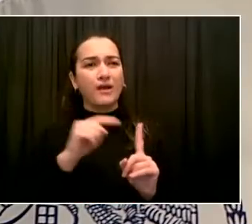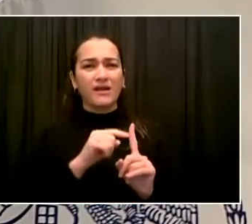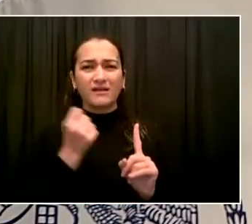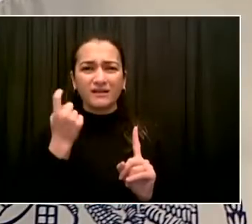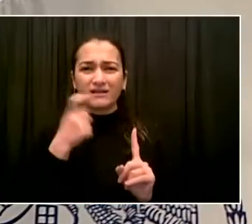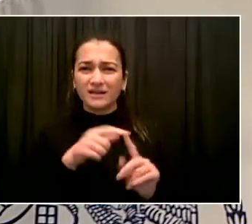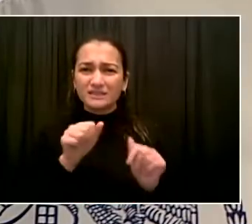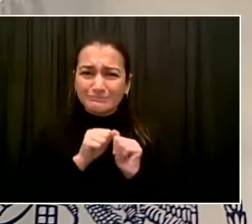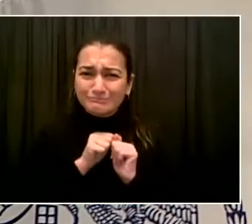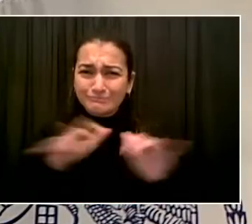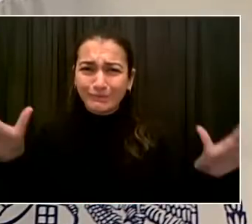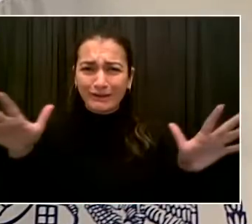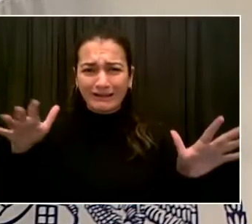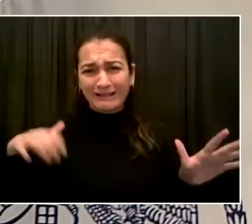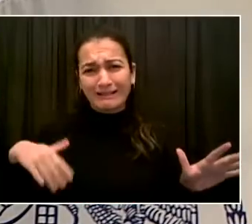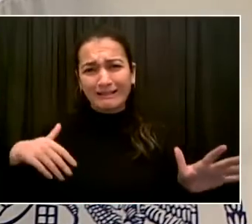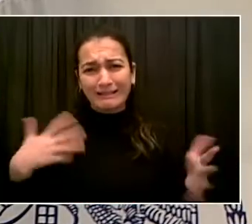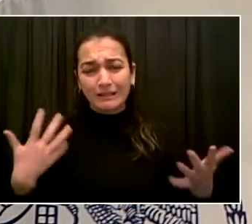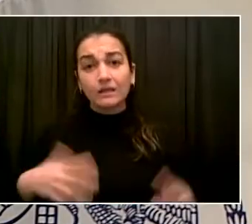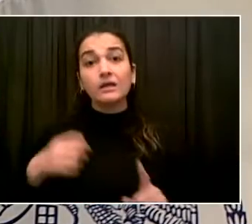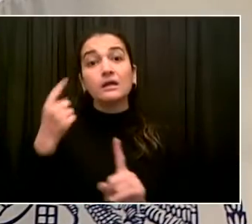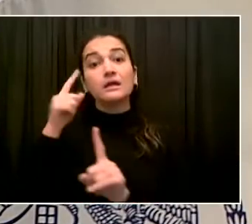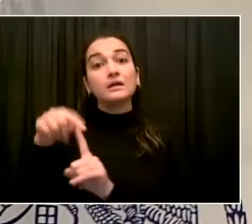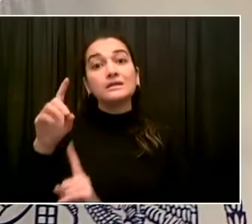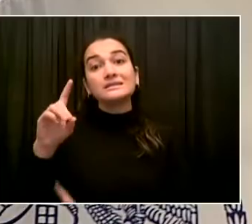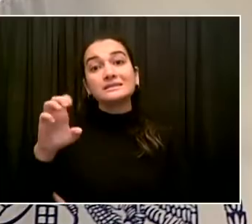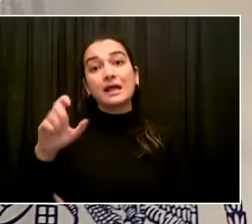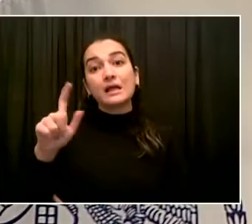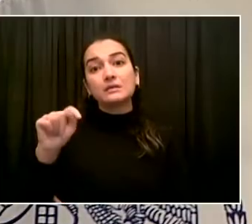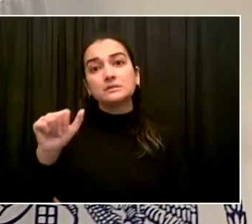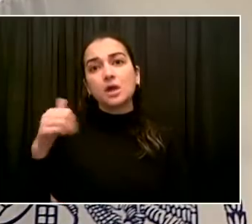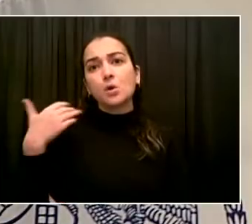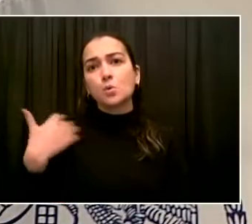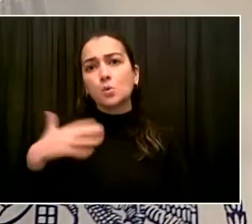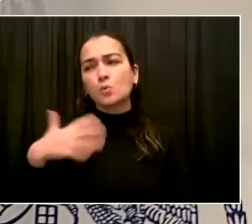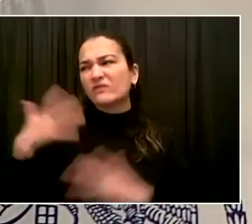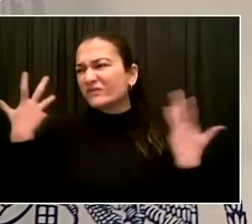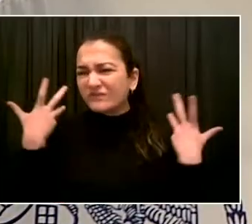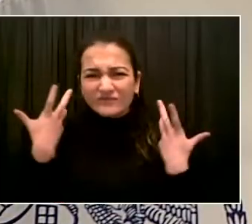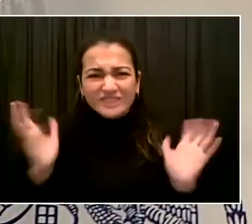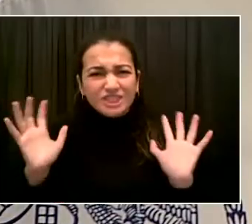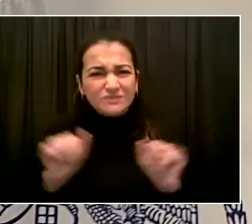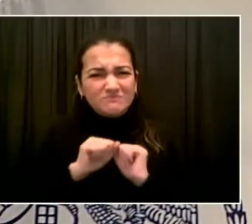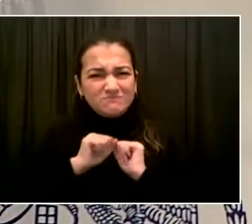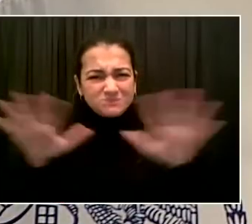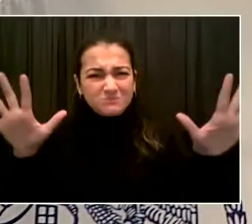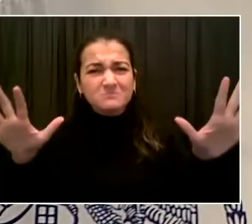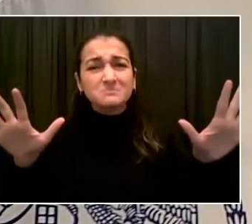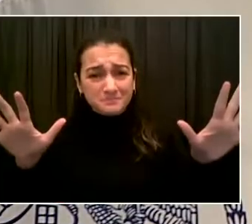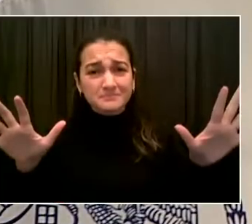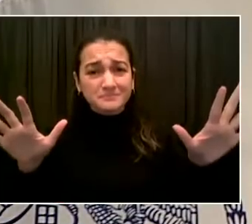THE PREDOMINANT PROBLEM ATT HIS POINT AS FAR AS WE KNOW. CAN YOU TALK ABOUT HOW MUCH THESE NEW MEASURES THAT YOU ARE